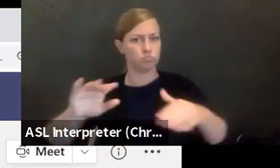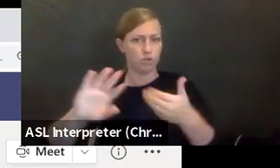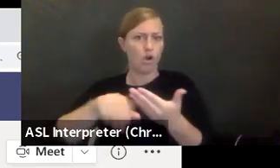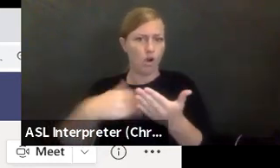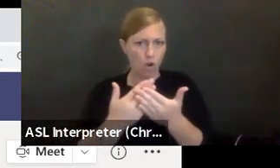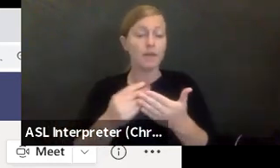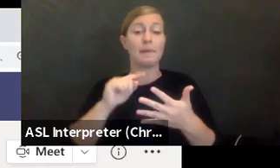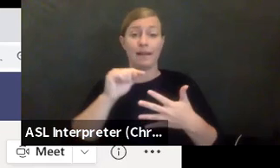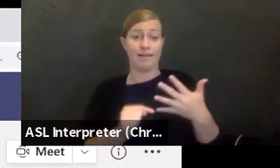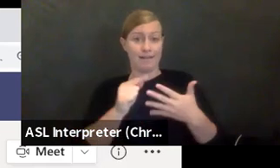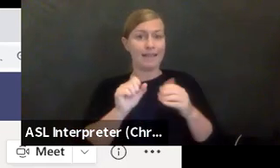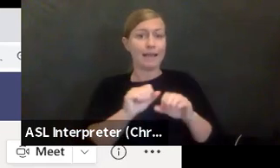and you can share resources and materials just to those channels. General goes to everybody but in channels you can differentiate more.